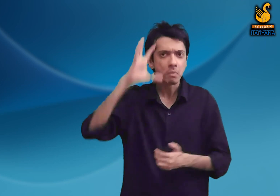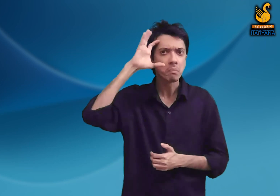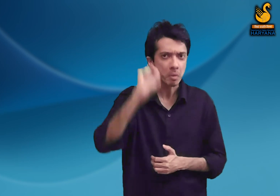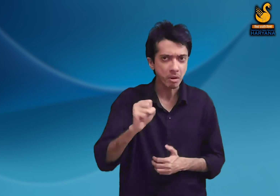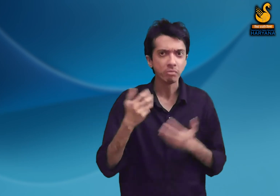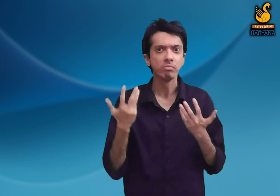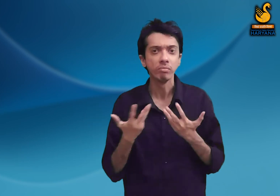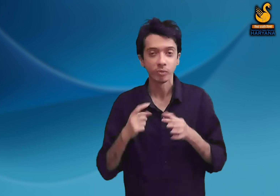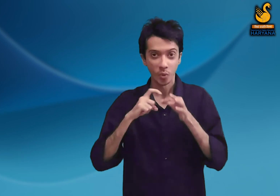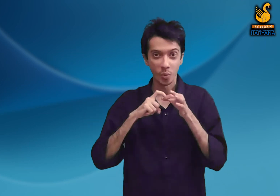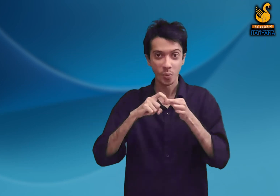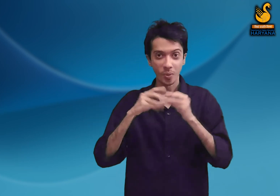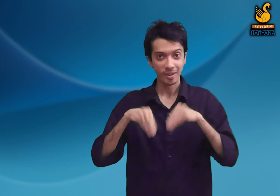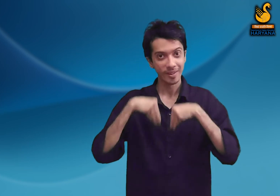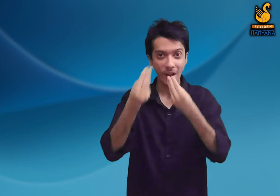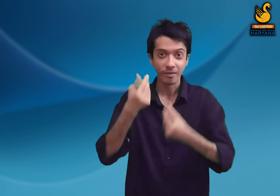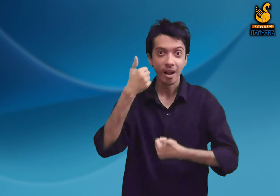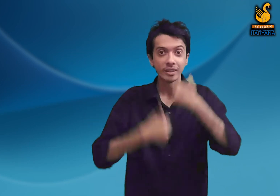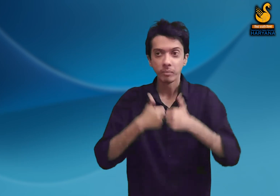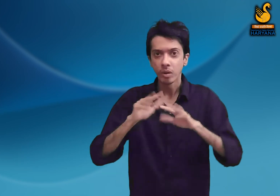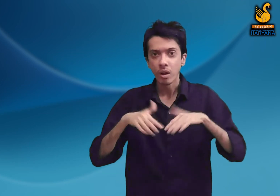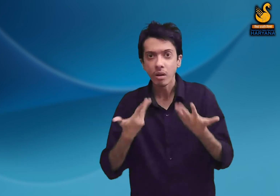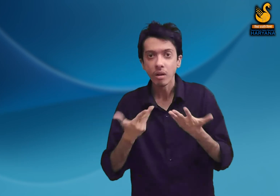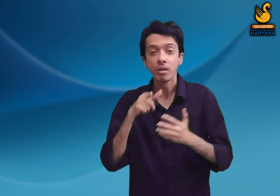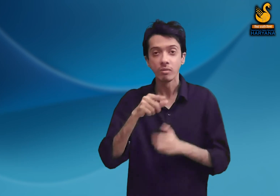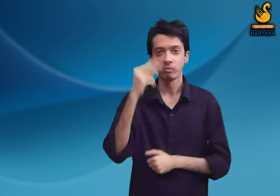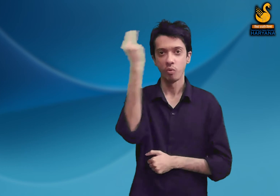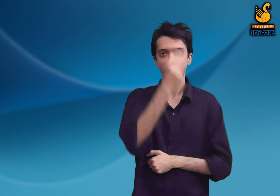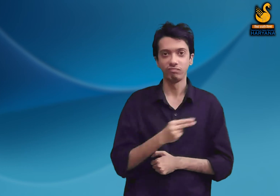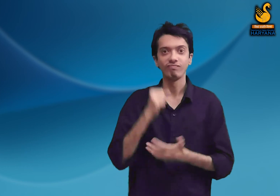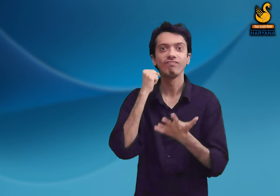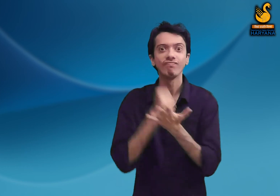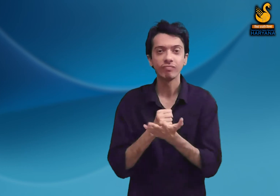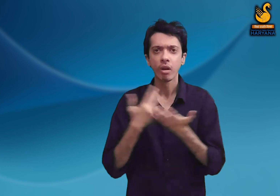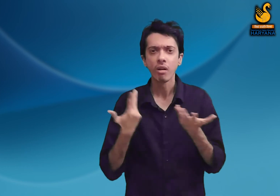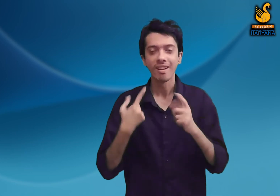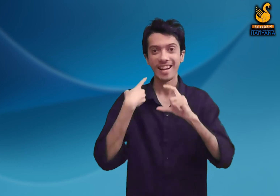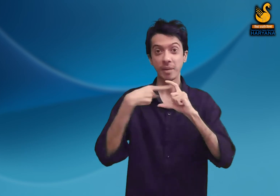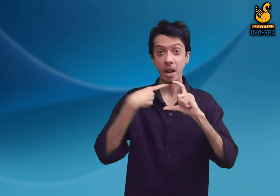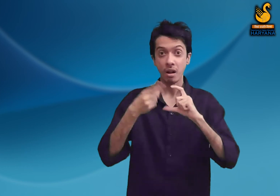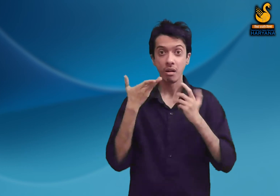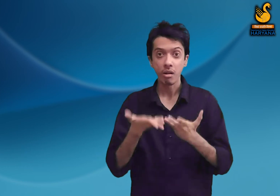You all must remember when you have to write an email in your exam. You must draw all the parts of an email